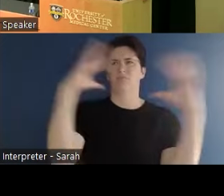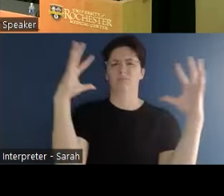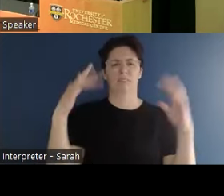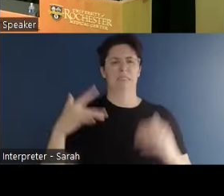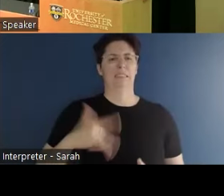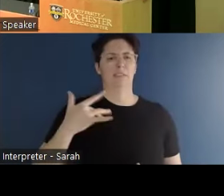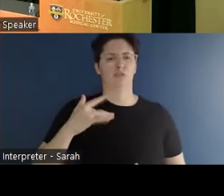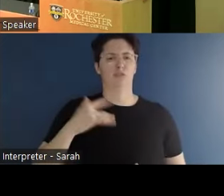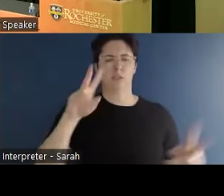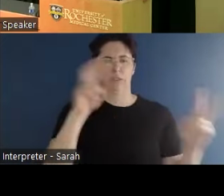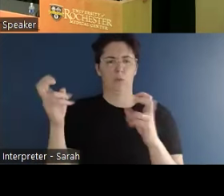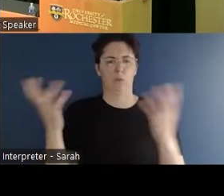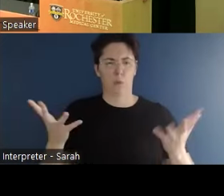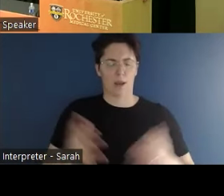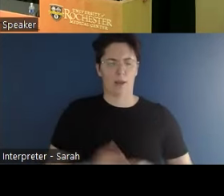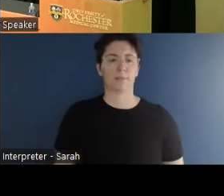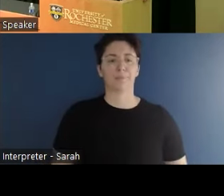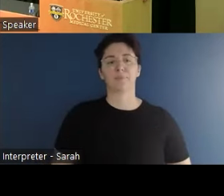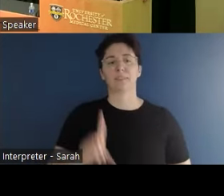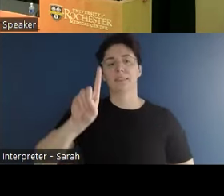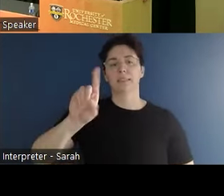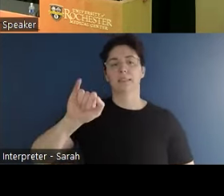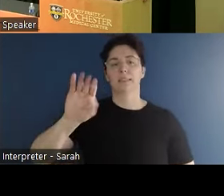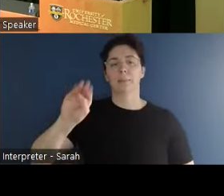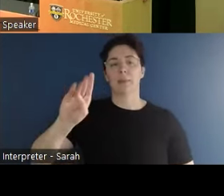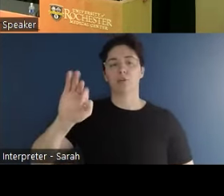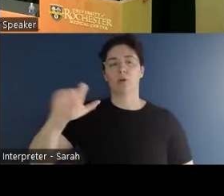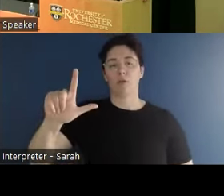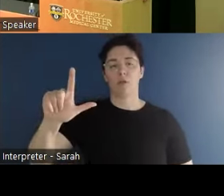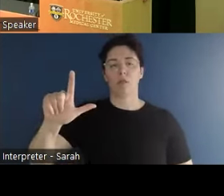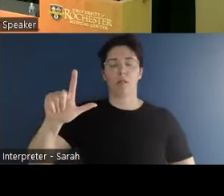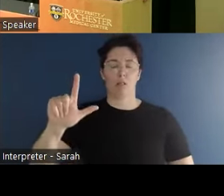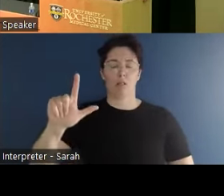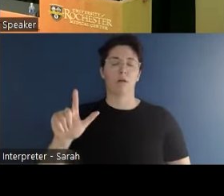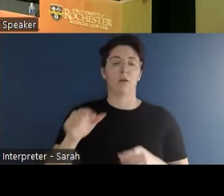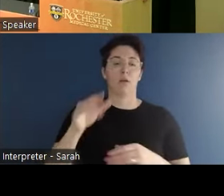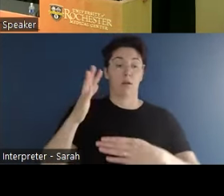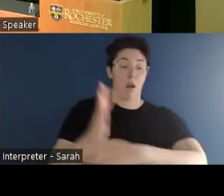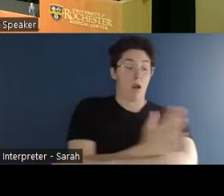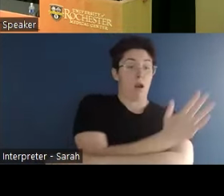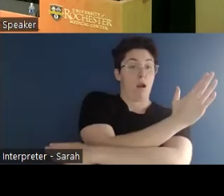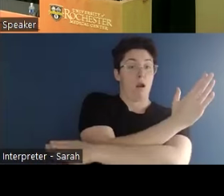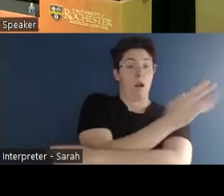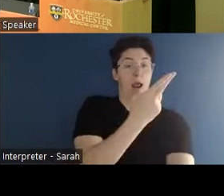is using a dimensional model where individuals can be hypo all the way to hyper responsive to